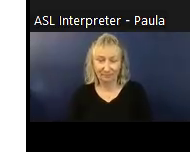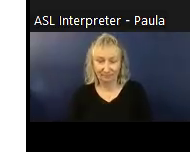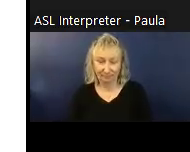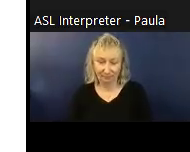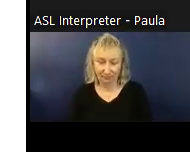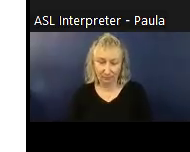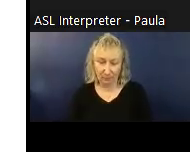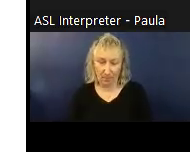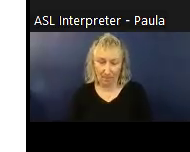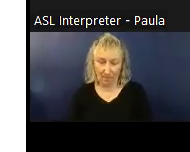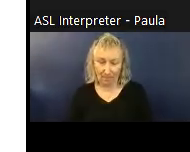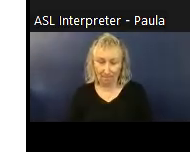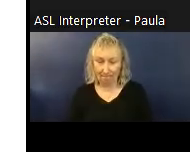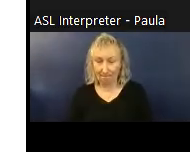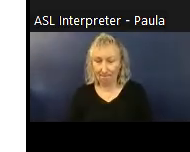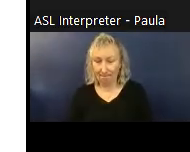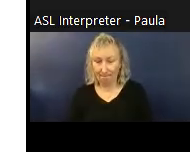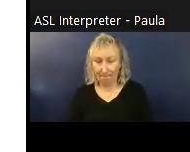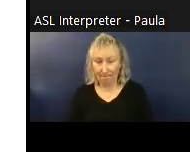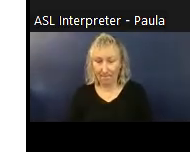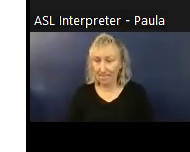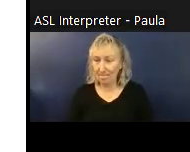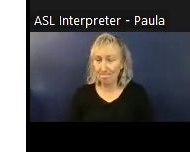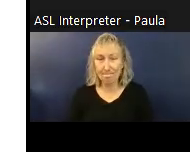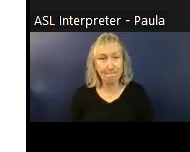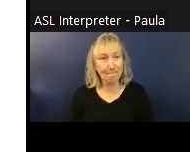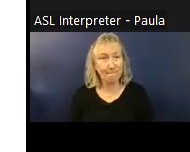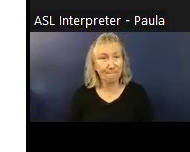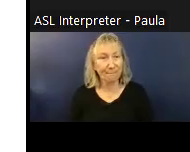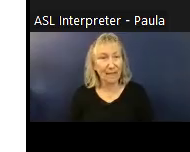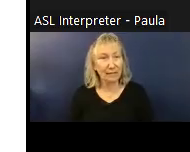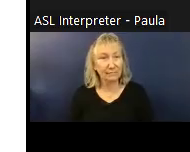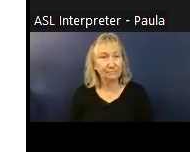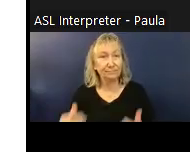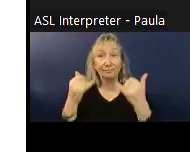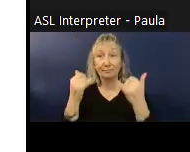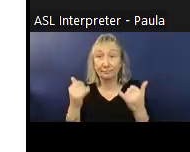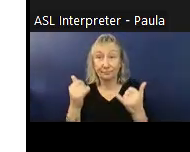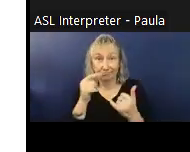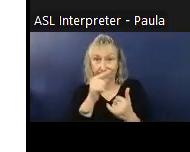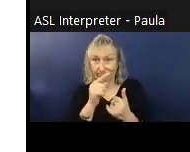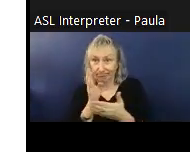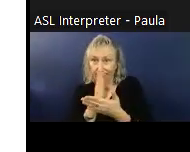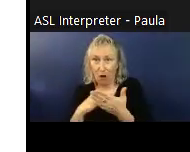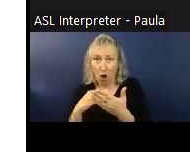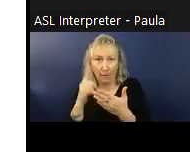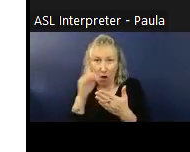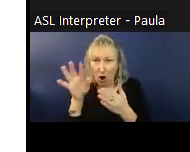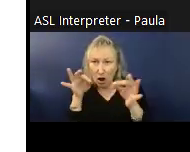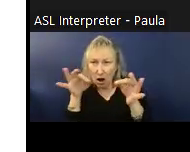So next that brings us to our definitions. The questions for each one will be the same.